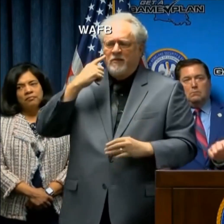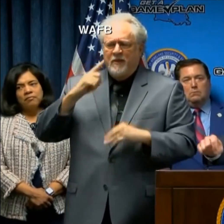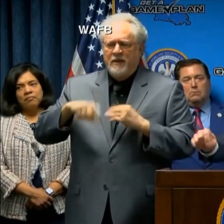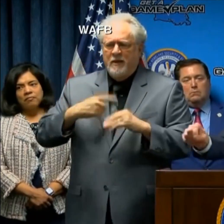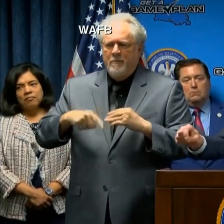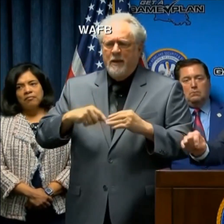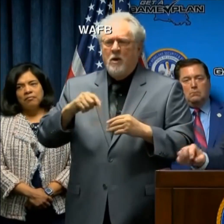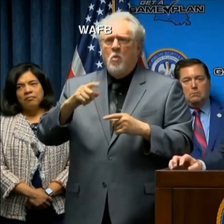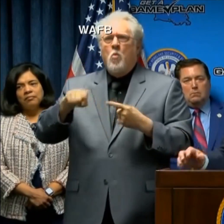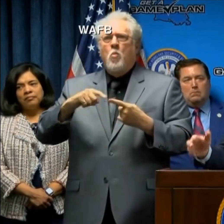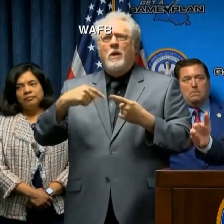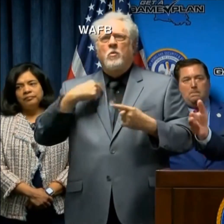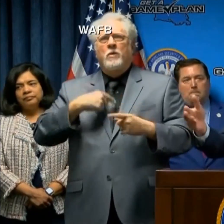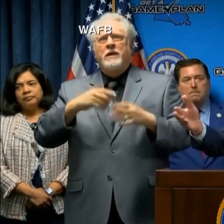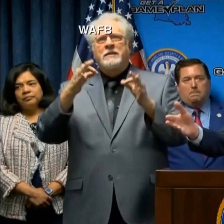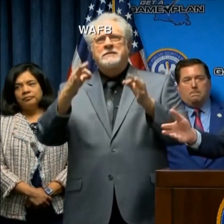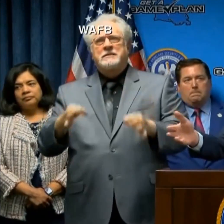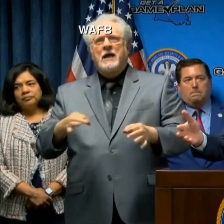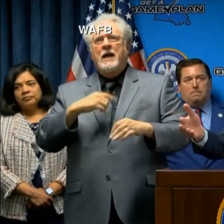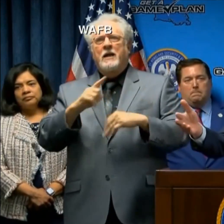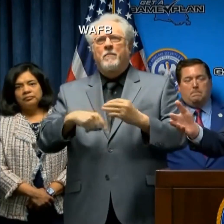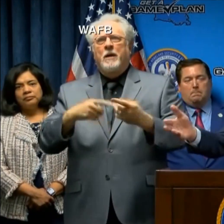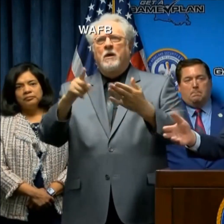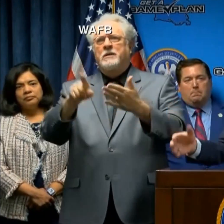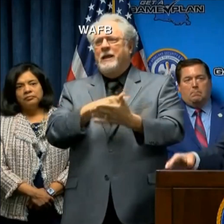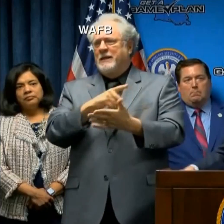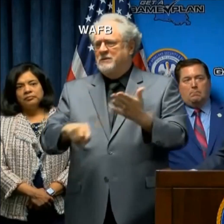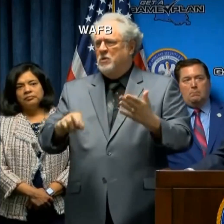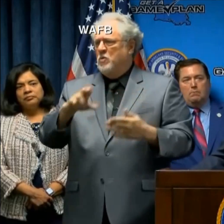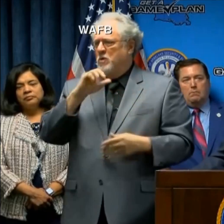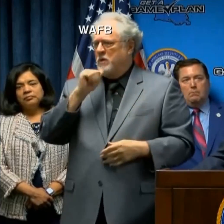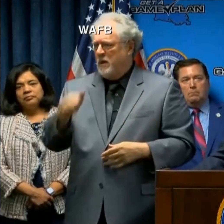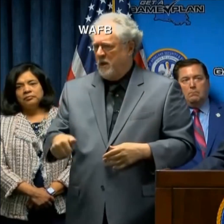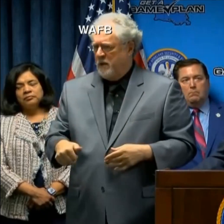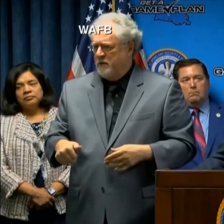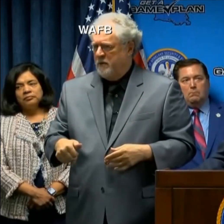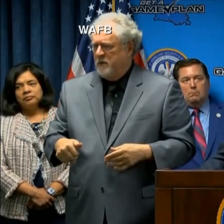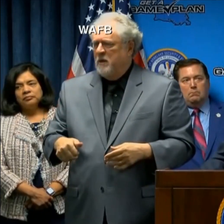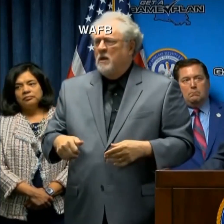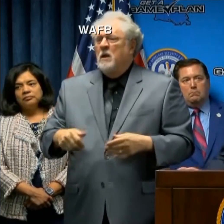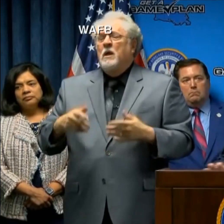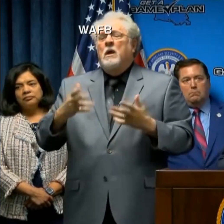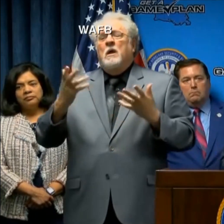decisions about events and gatherings and so forth and that's why I can tell